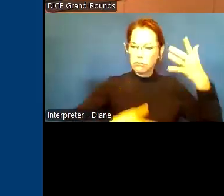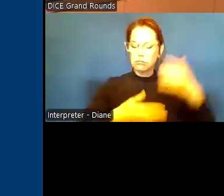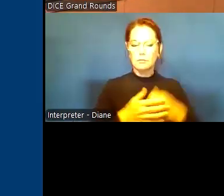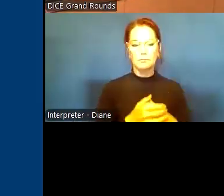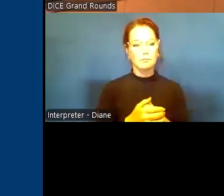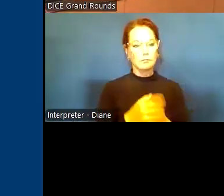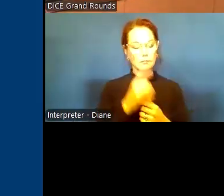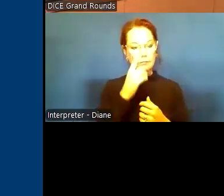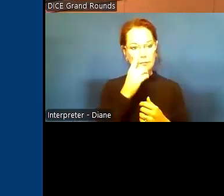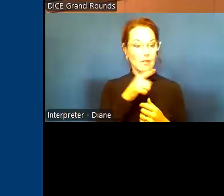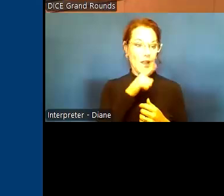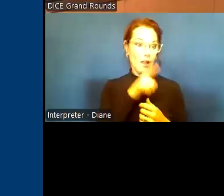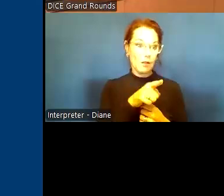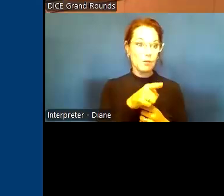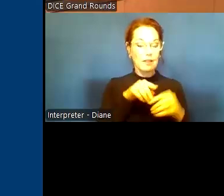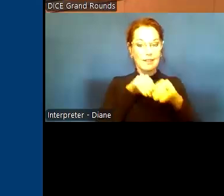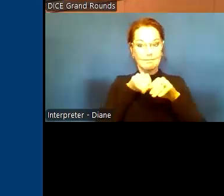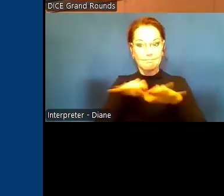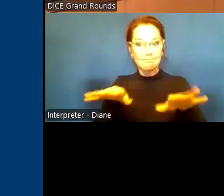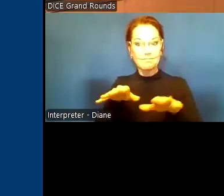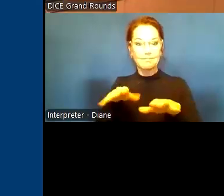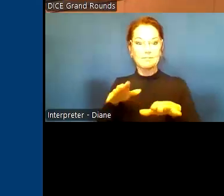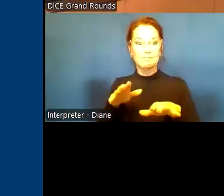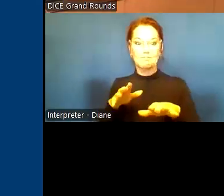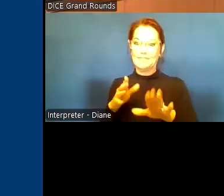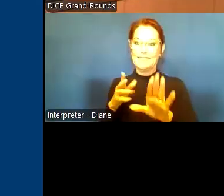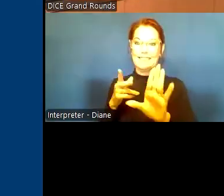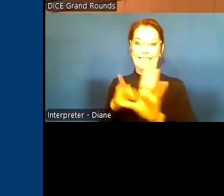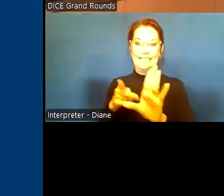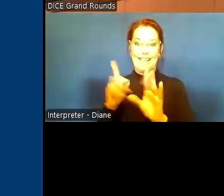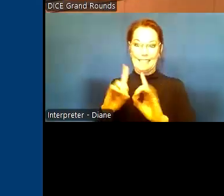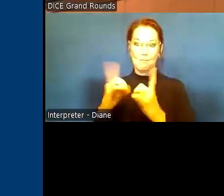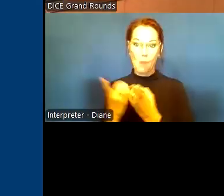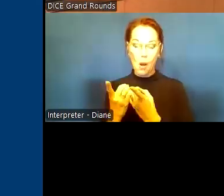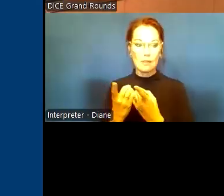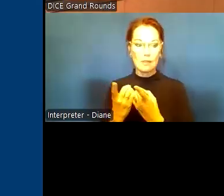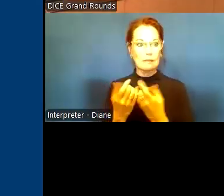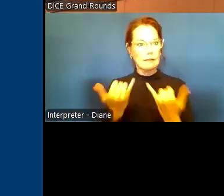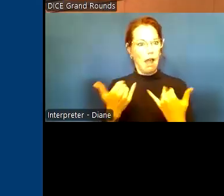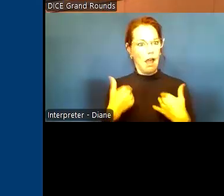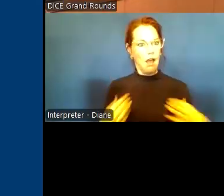into in our case the psych department where now you have more allies you have people you